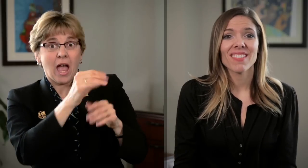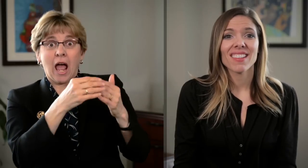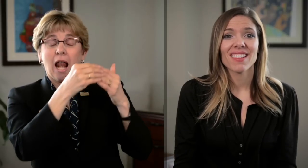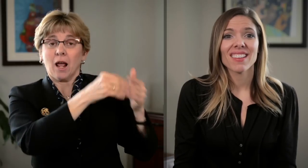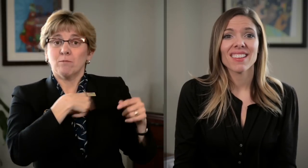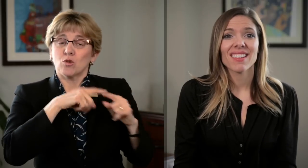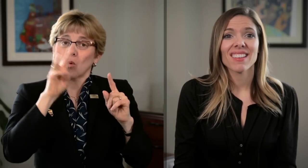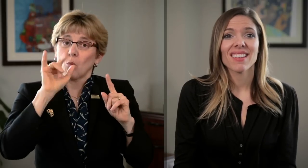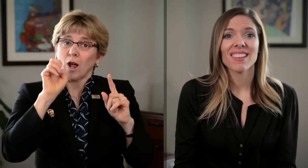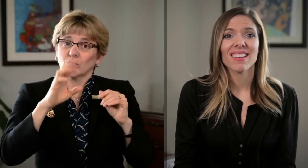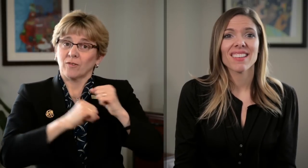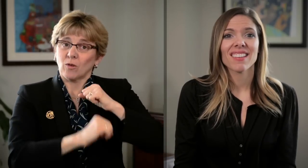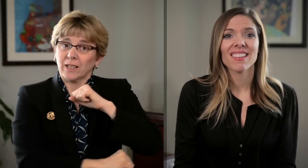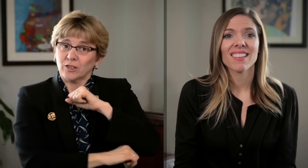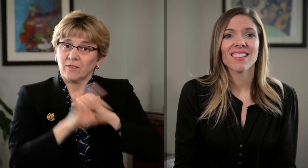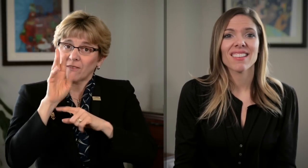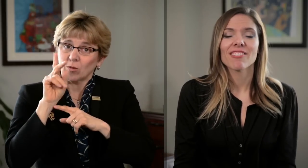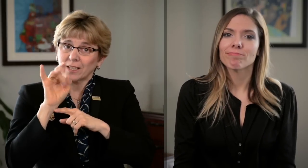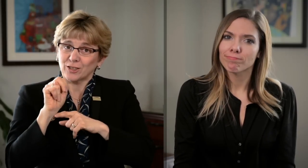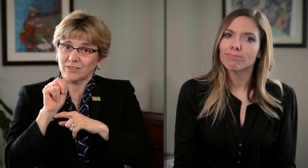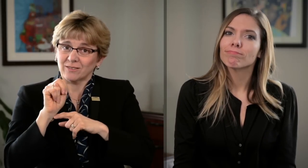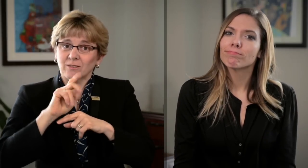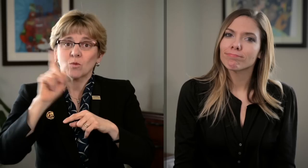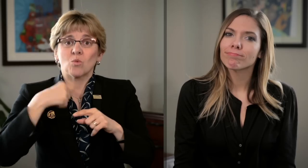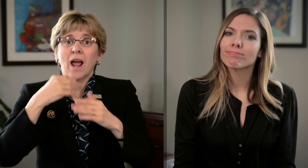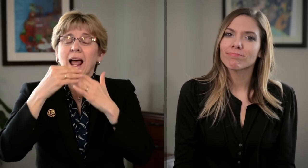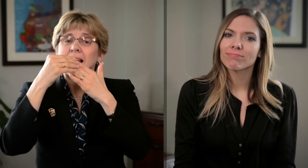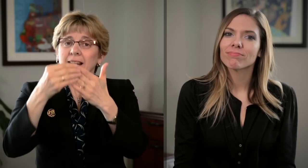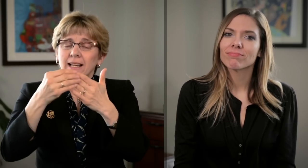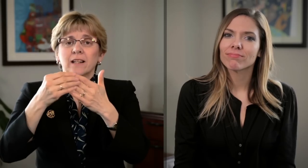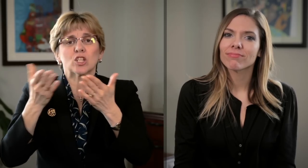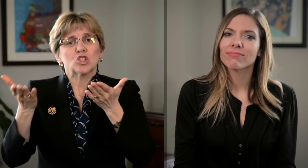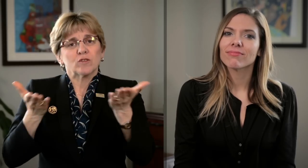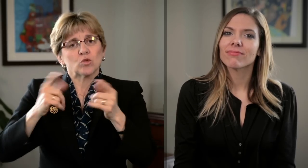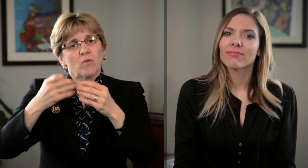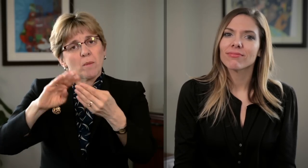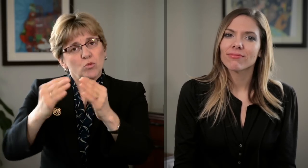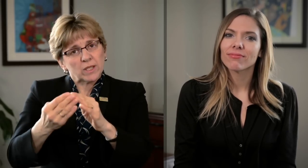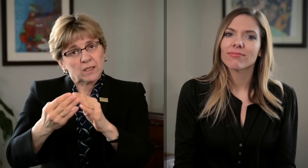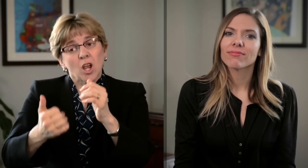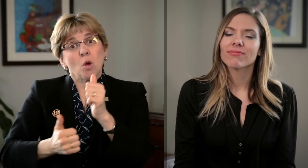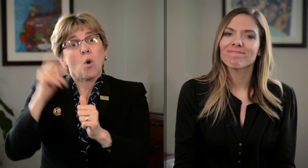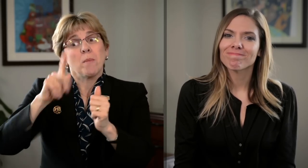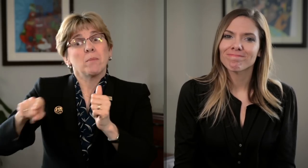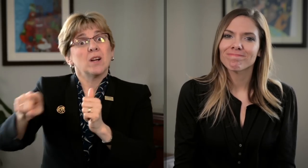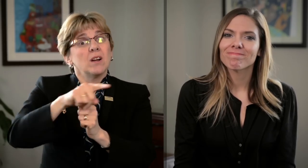That experience led me to the Wilder Foundation, where I led services to the community. Most of the people